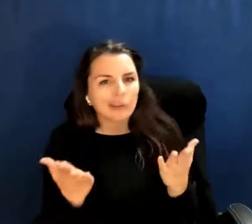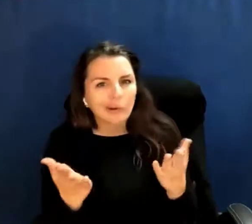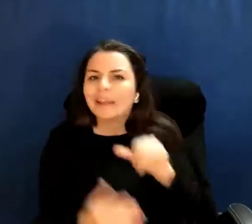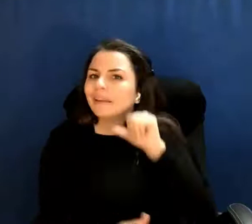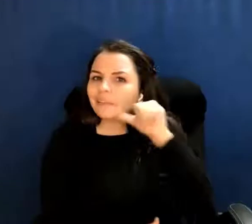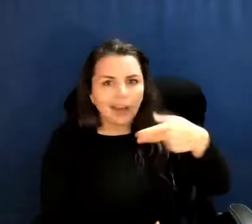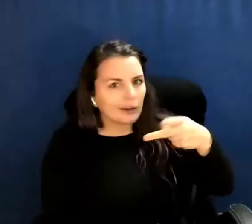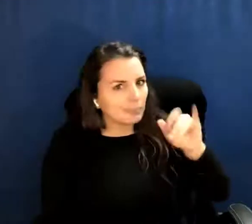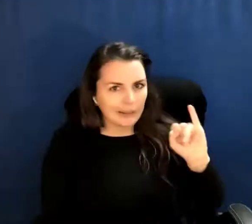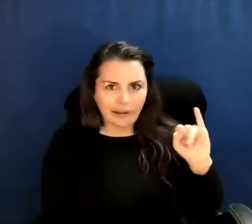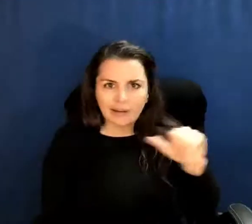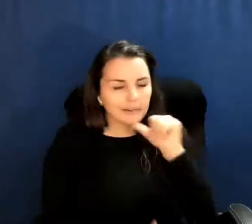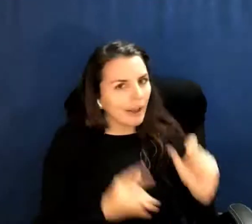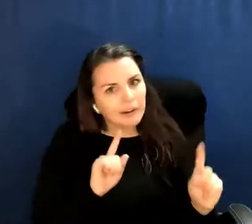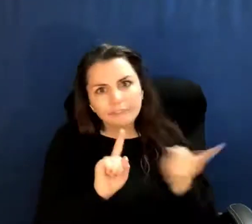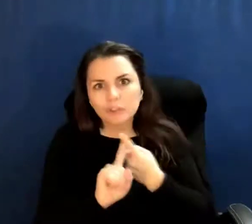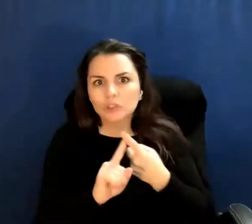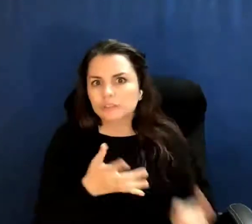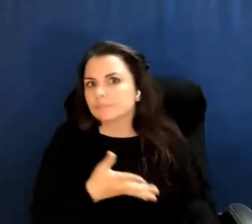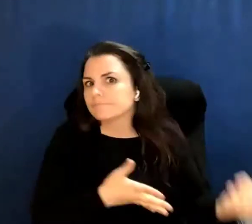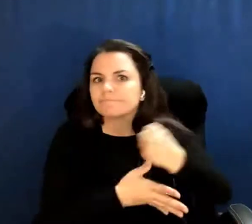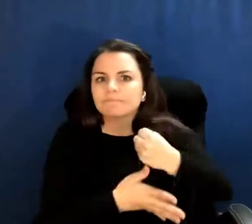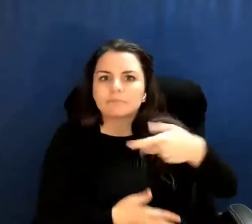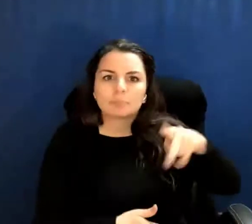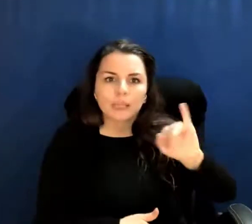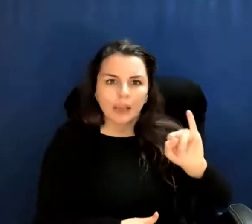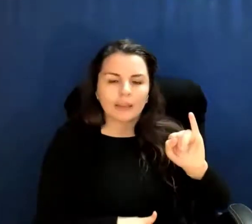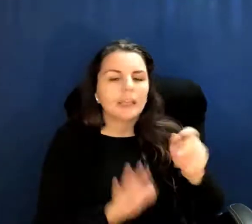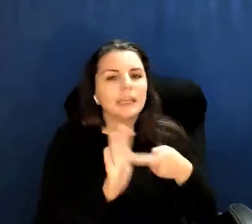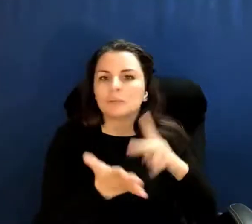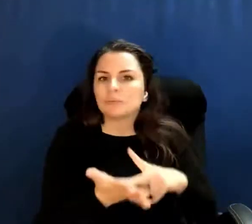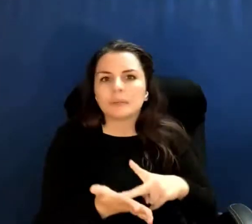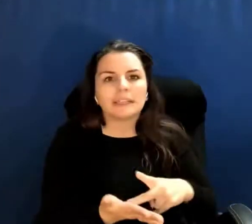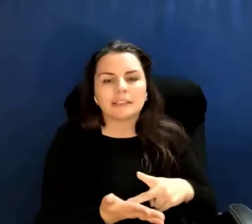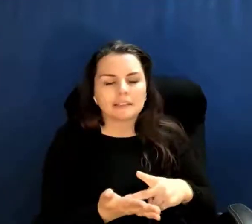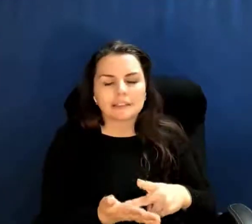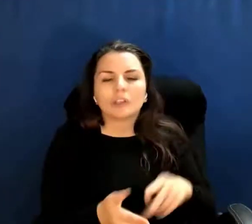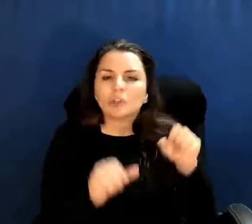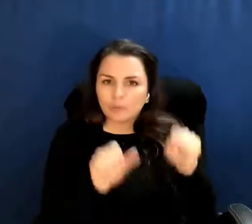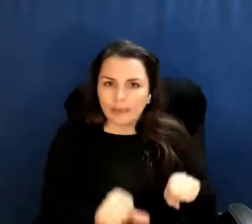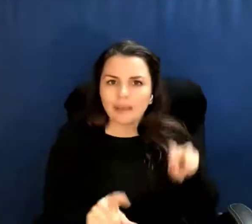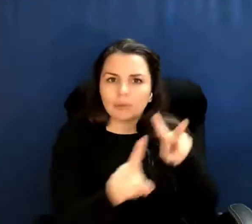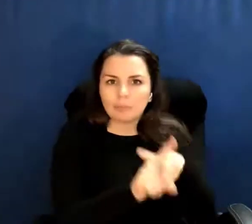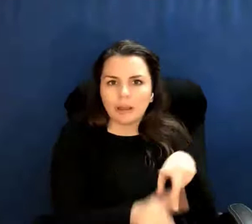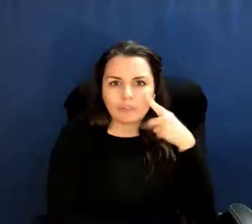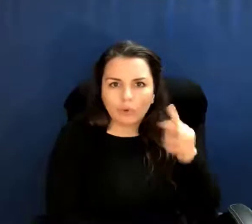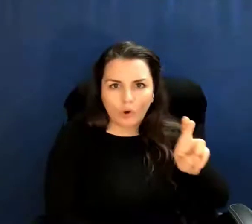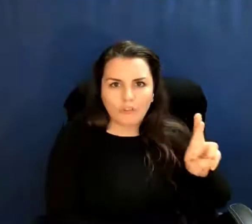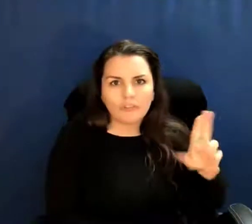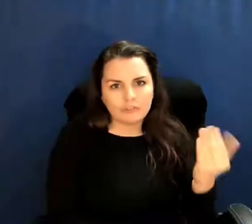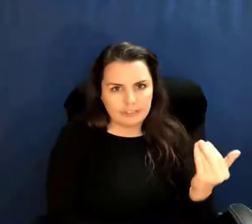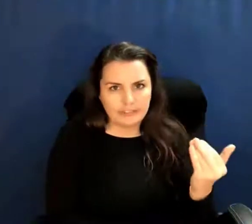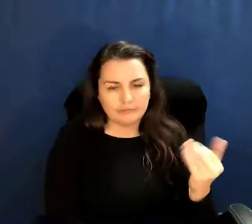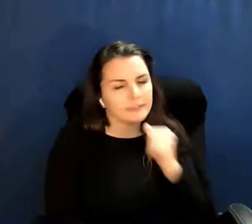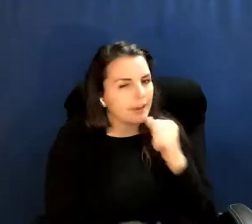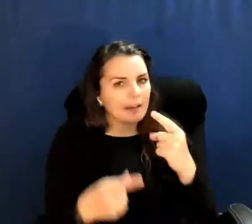Exactly. That does not impact your eligibility for the R15. Sheri Cummins: Great. In your experience,